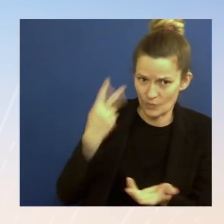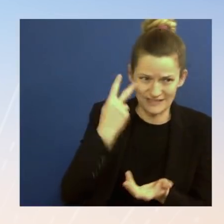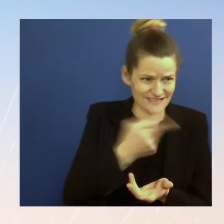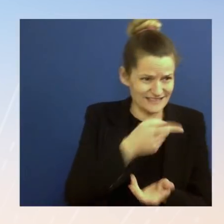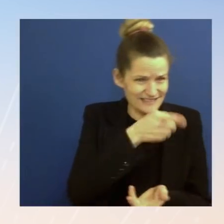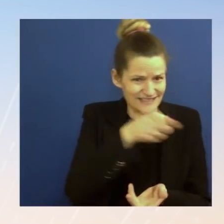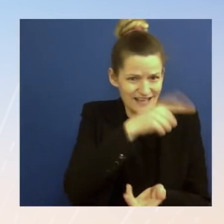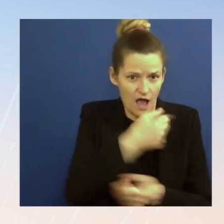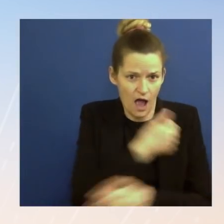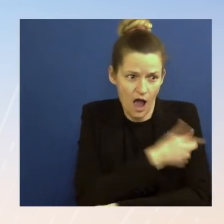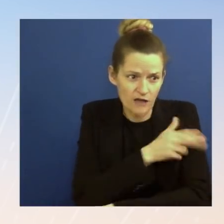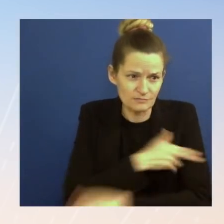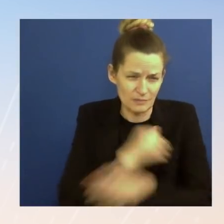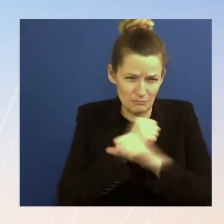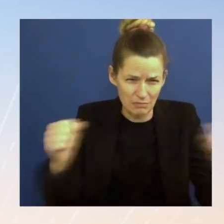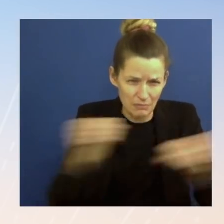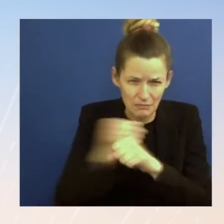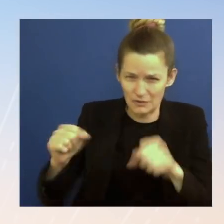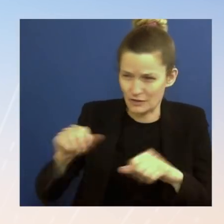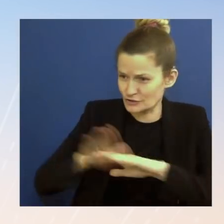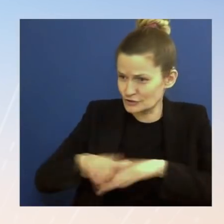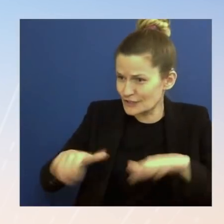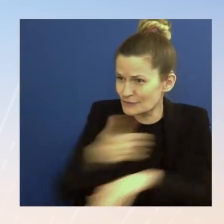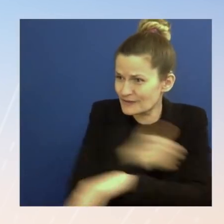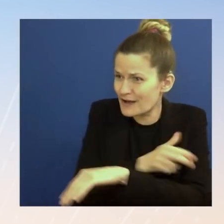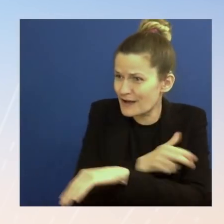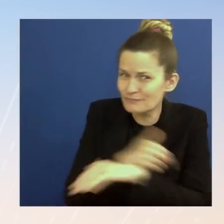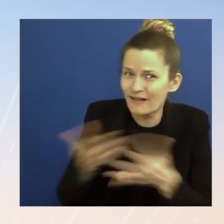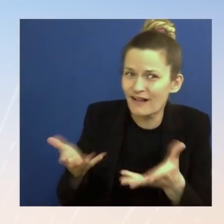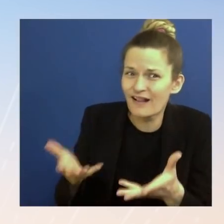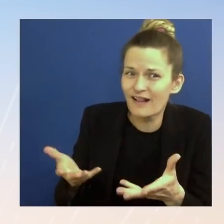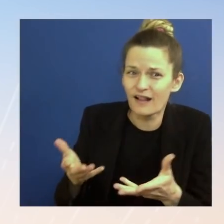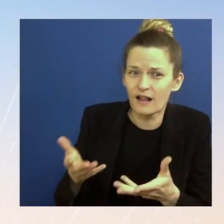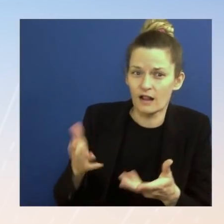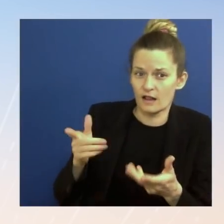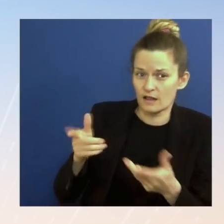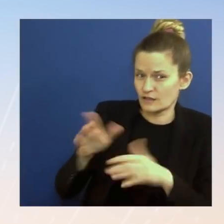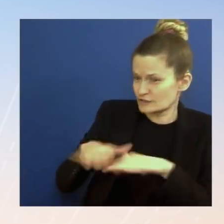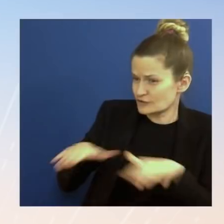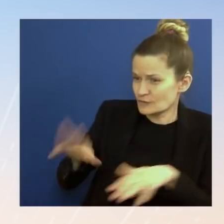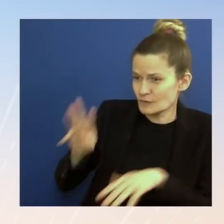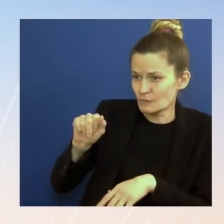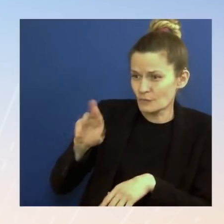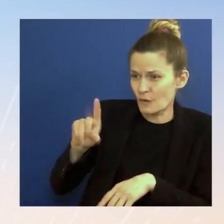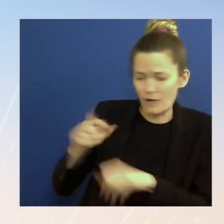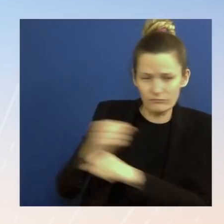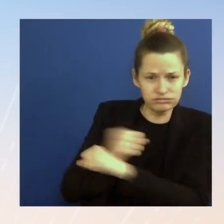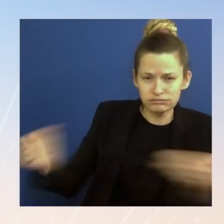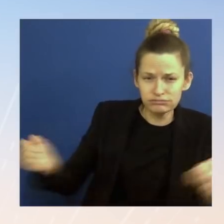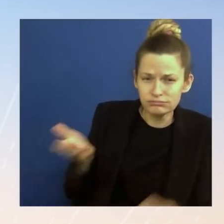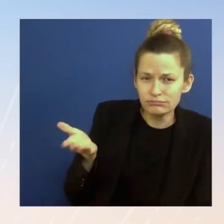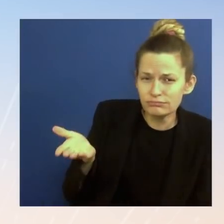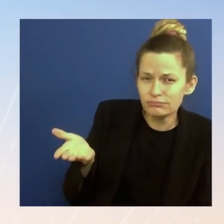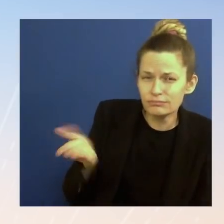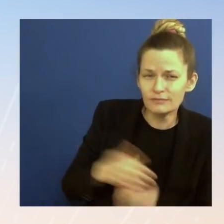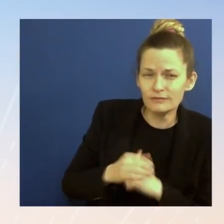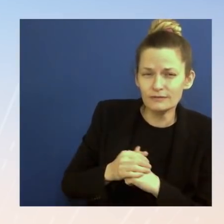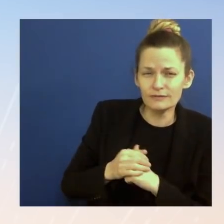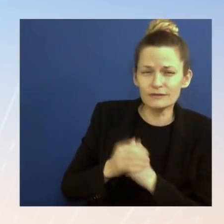President Obama drew the red line for Syria at chemical weapons. So is there any thought process about what we're willing to watch happen before there's --